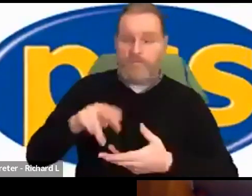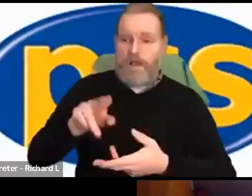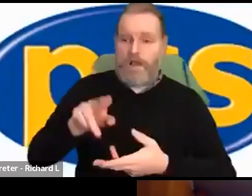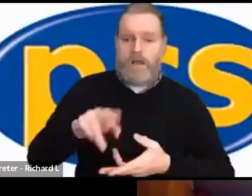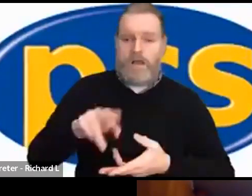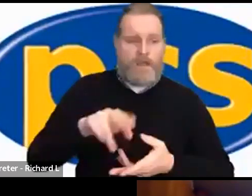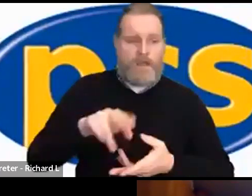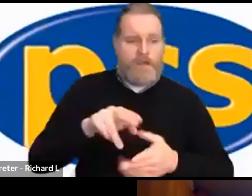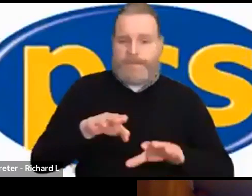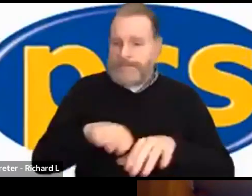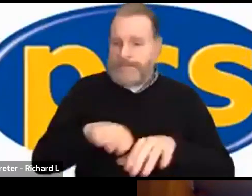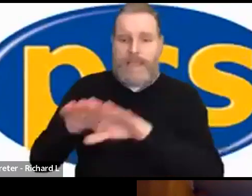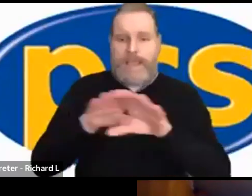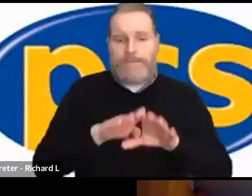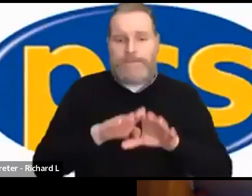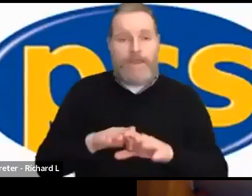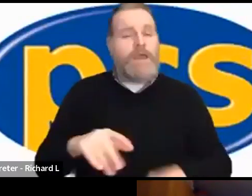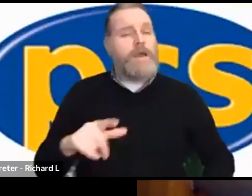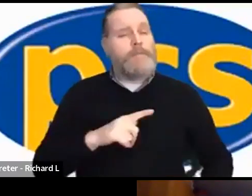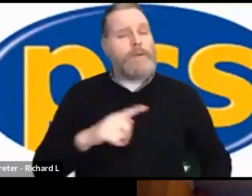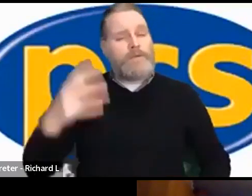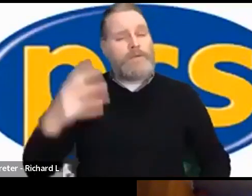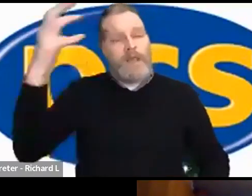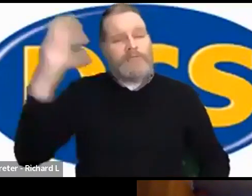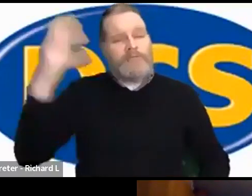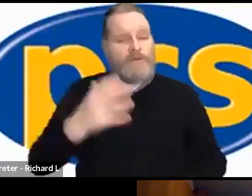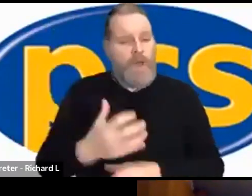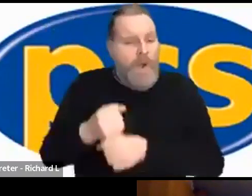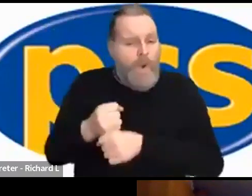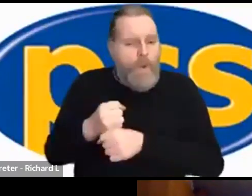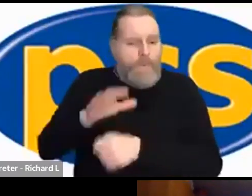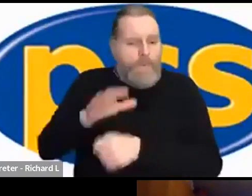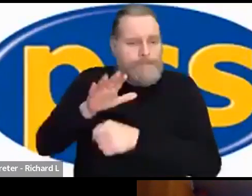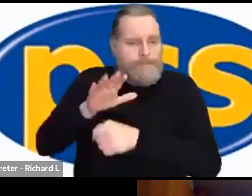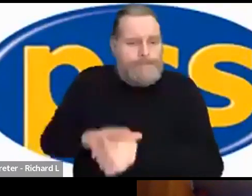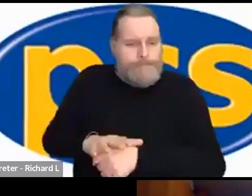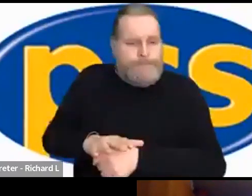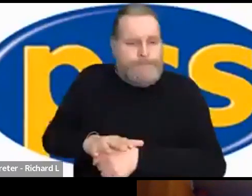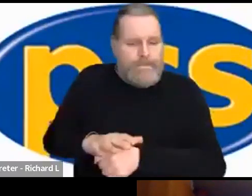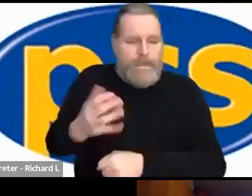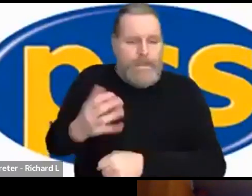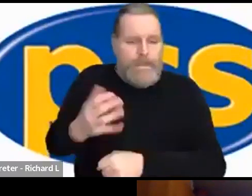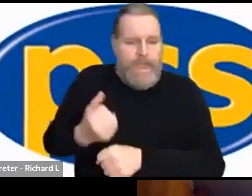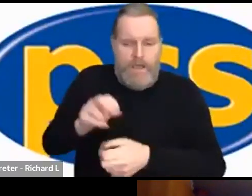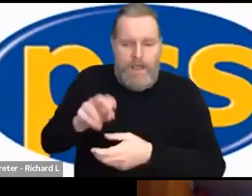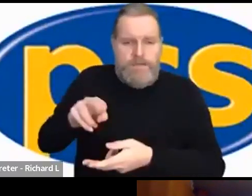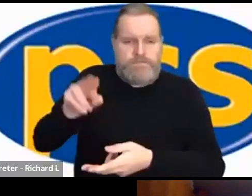ing different graded work will get the same level of get the same level of pay, because the government has e the Government has suppressed our pay for so long. It is an outrage, and it is